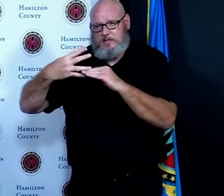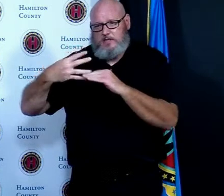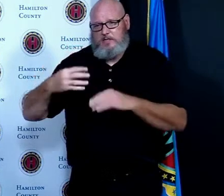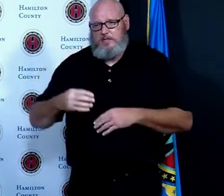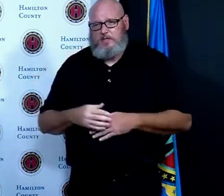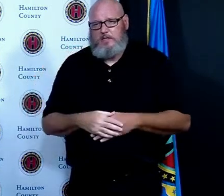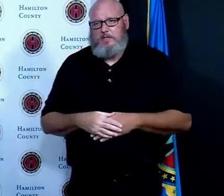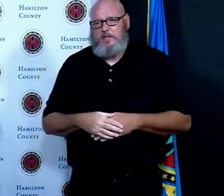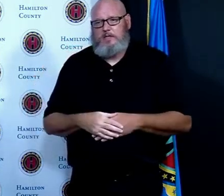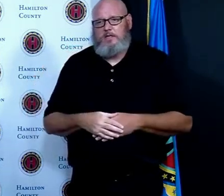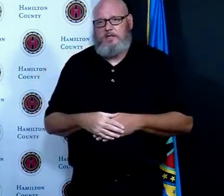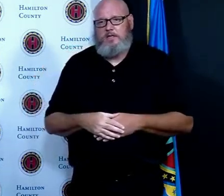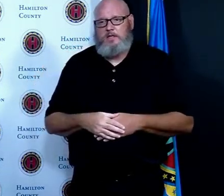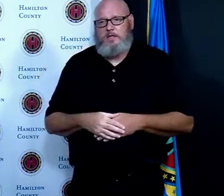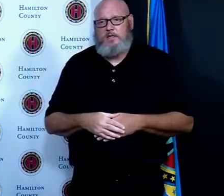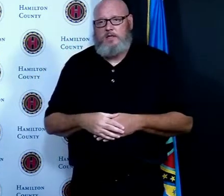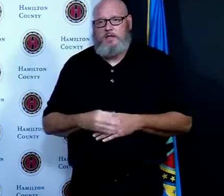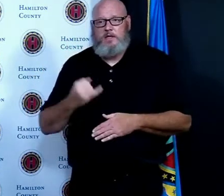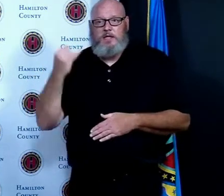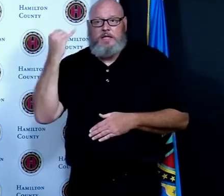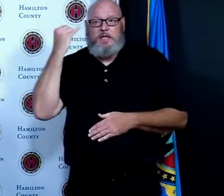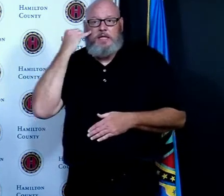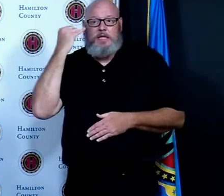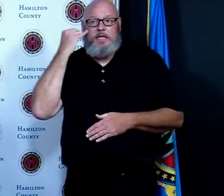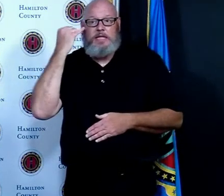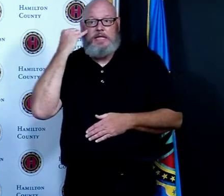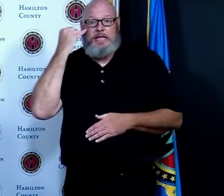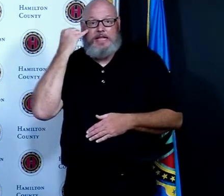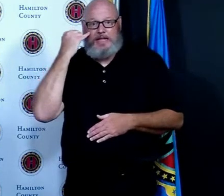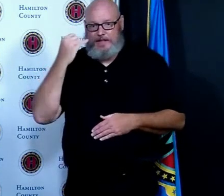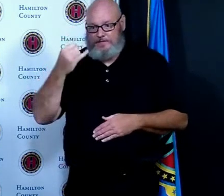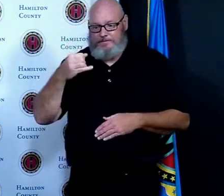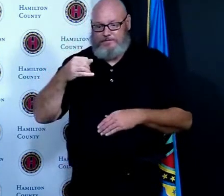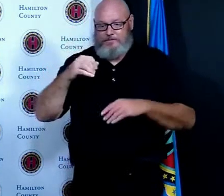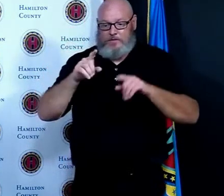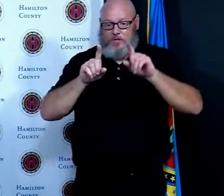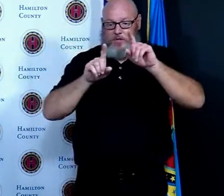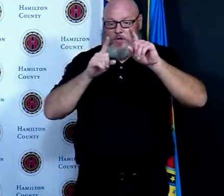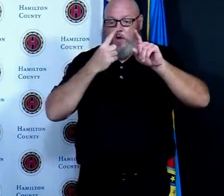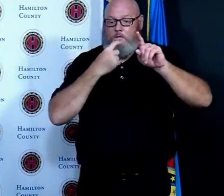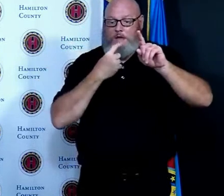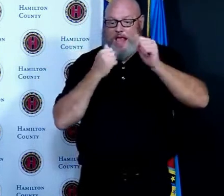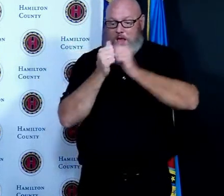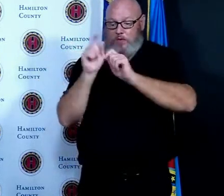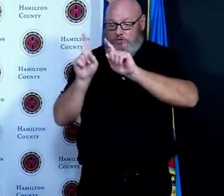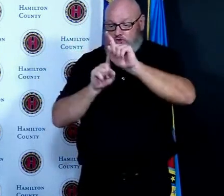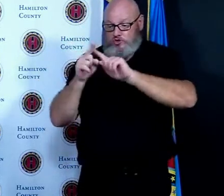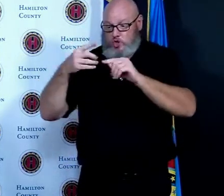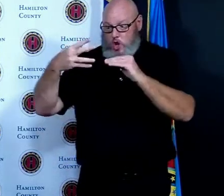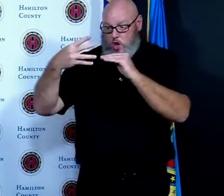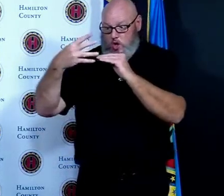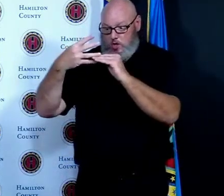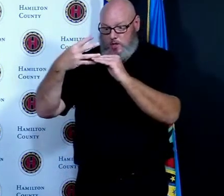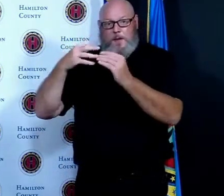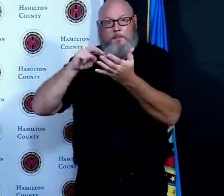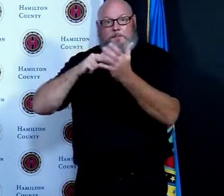we would end up red with a star if we have another metric go flagged okay thank you